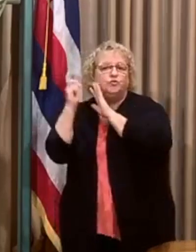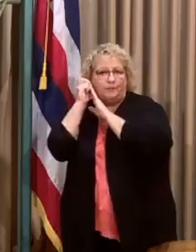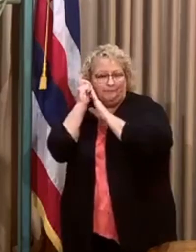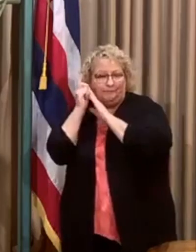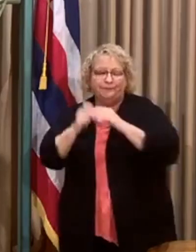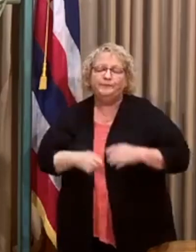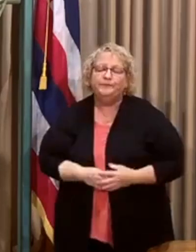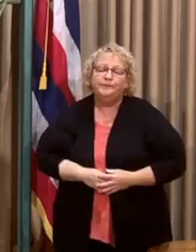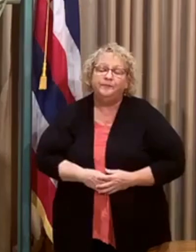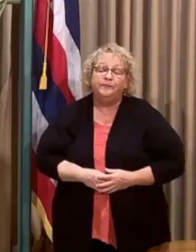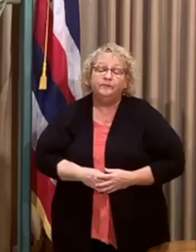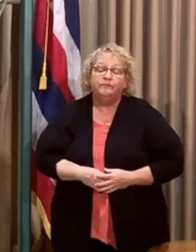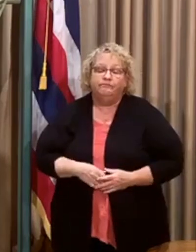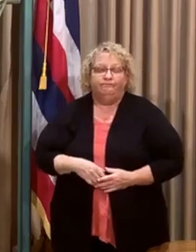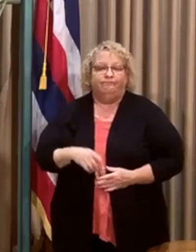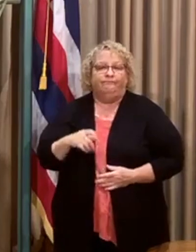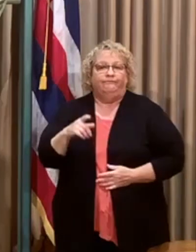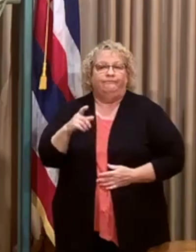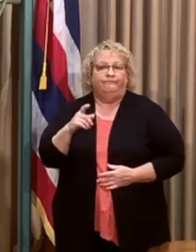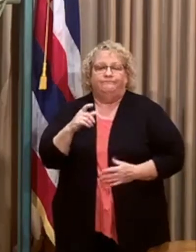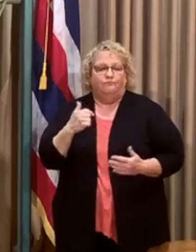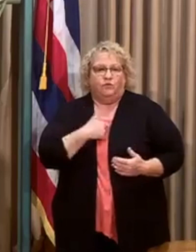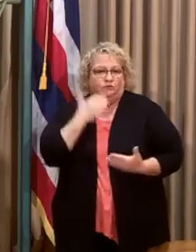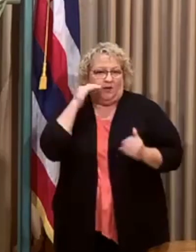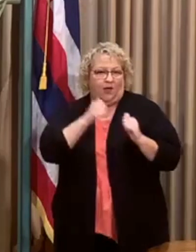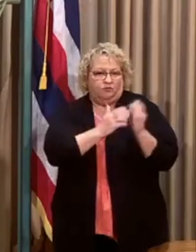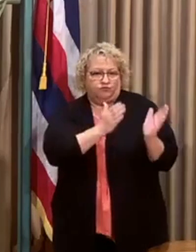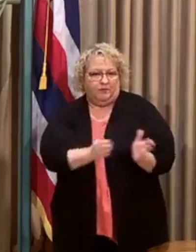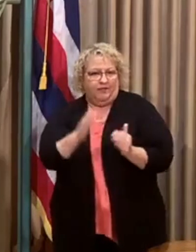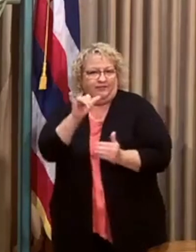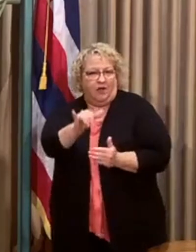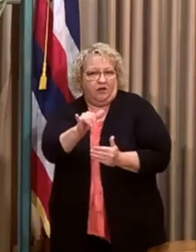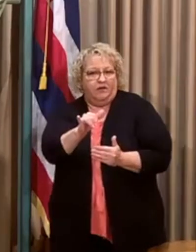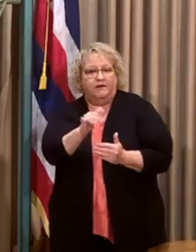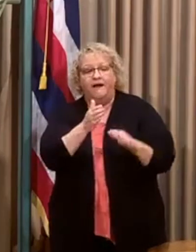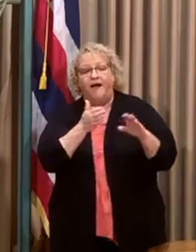When we didn't know what to prepare for after Spring Break,